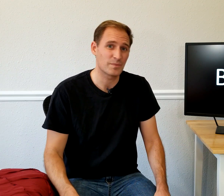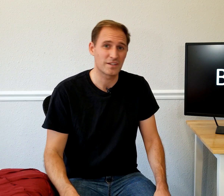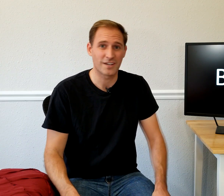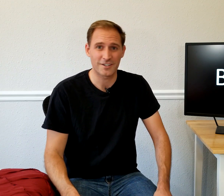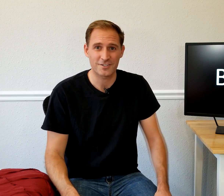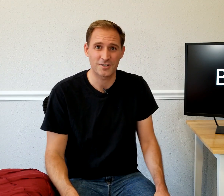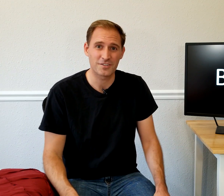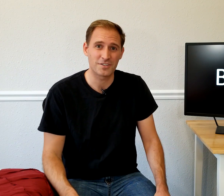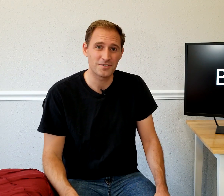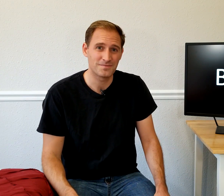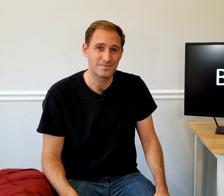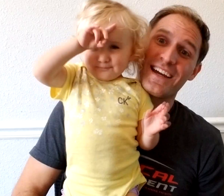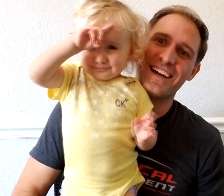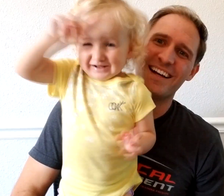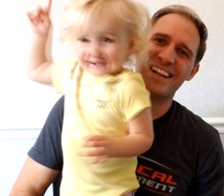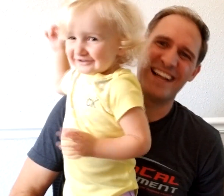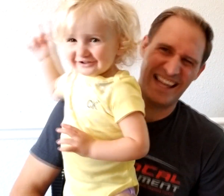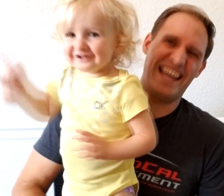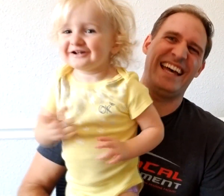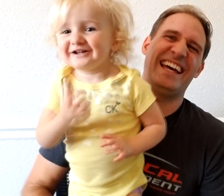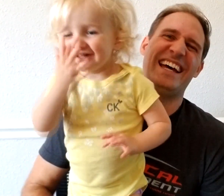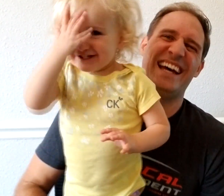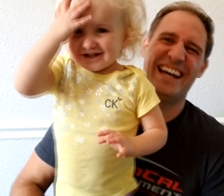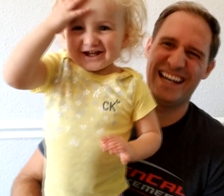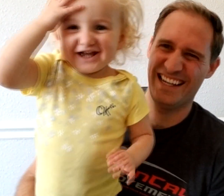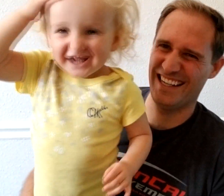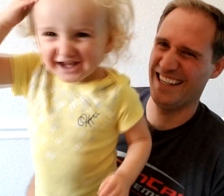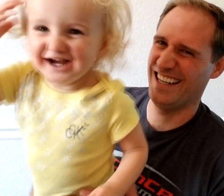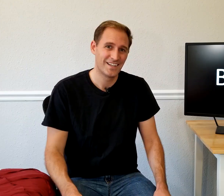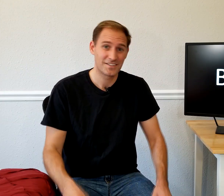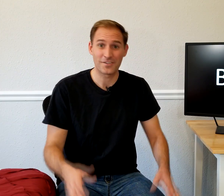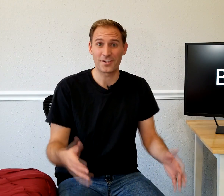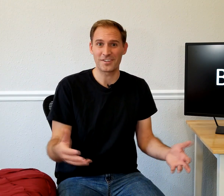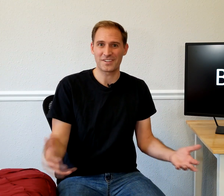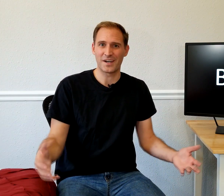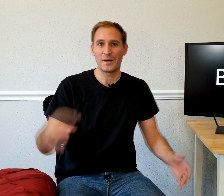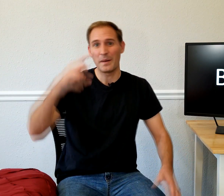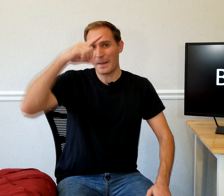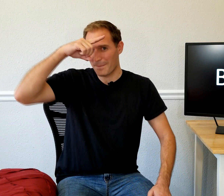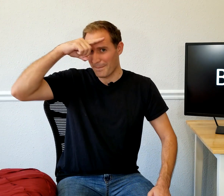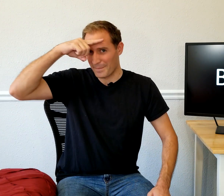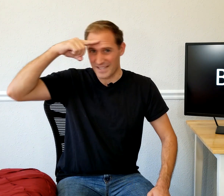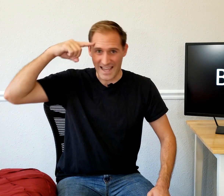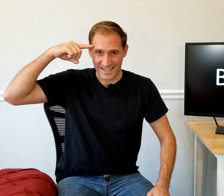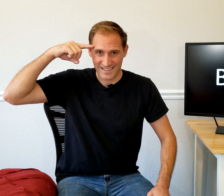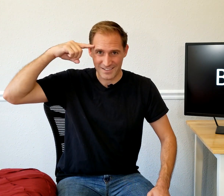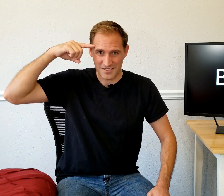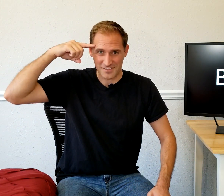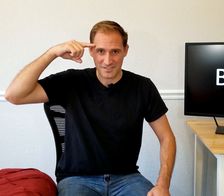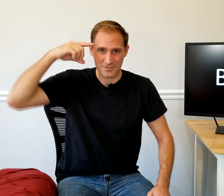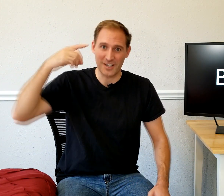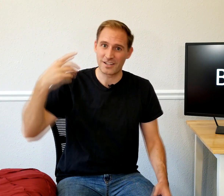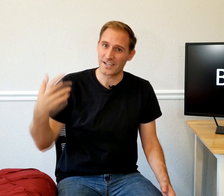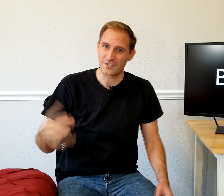my daughter show it to you, so there you saw black you just draw a line across